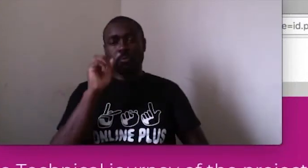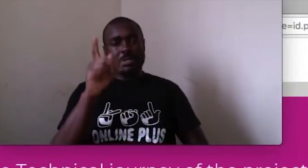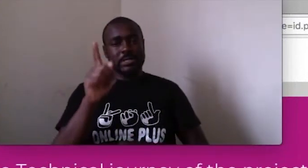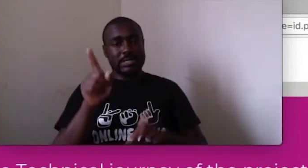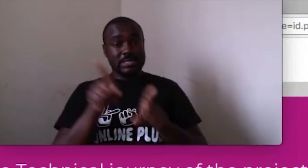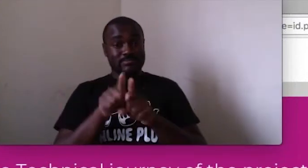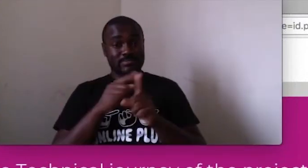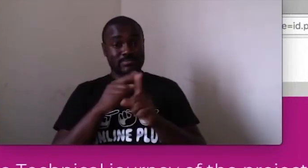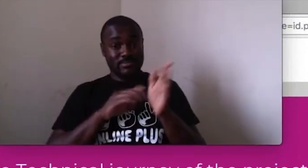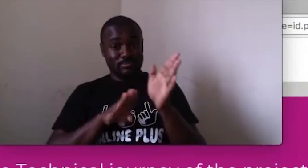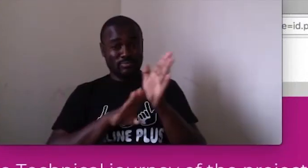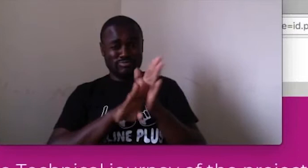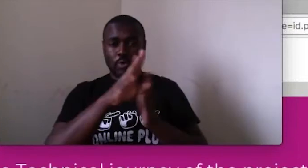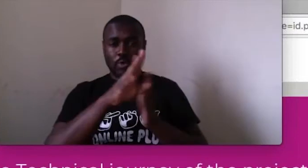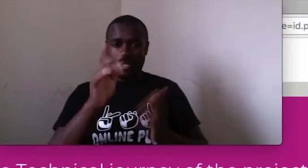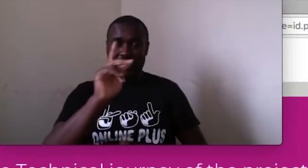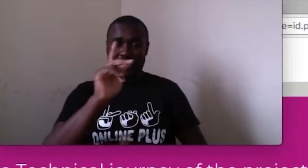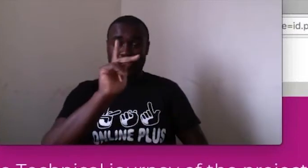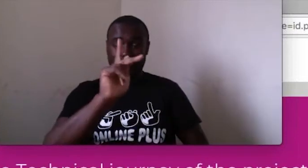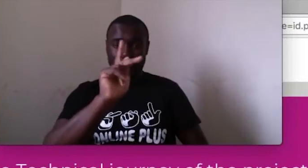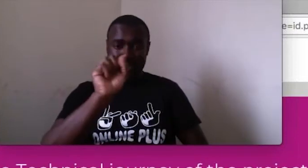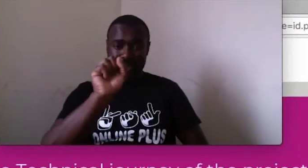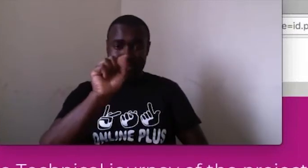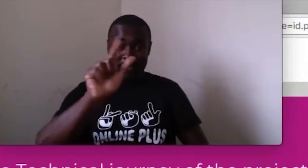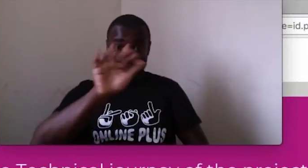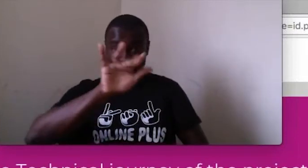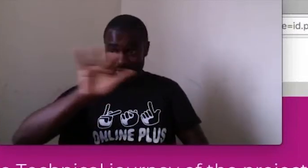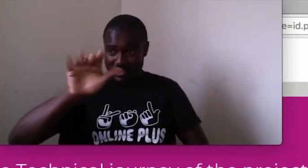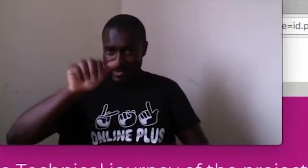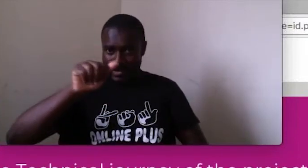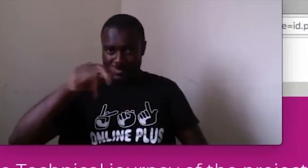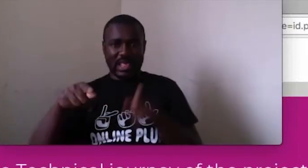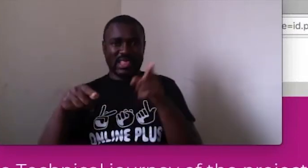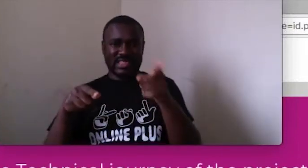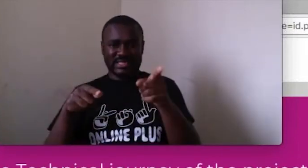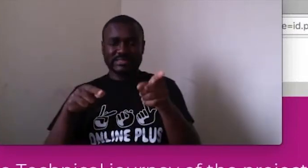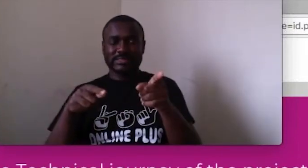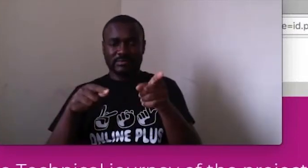There was welcoming any initiative app So what I did